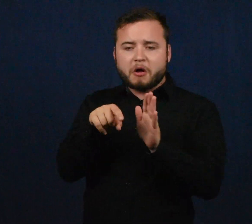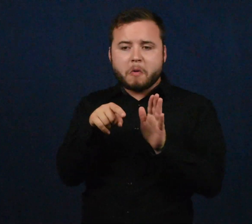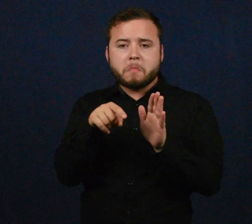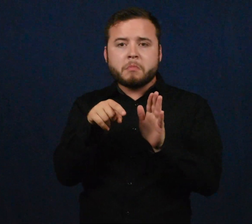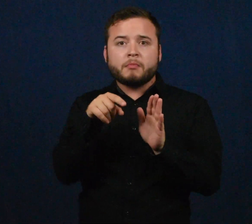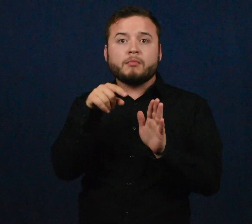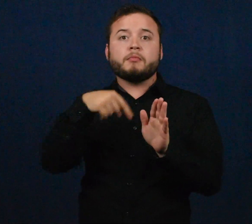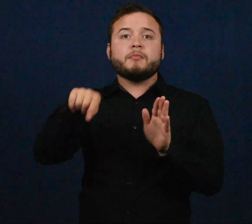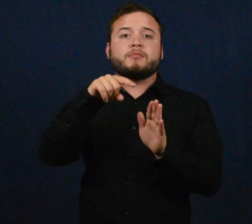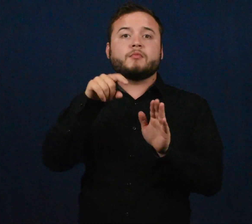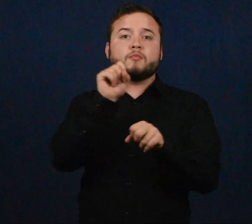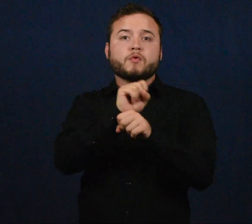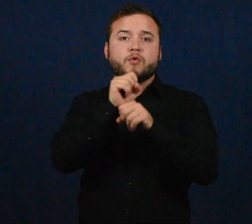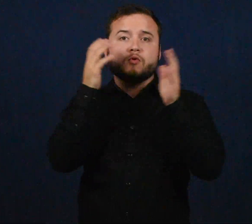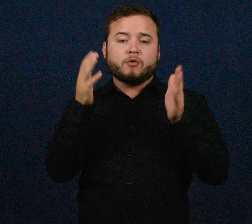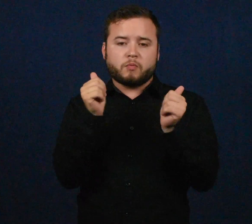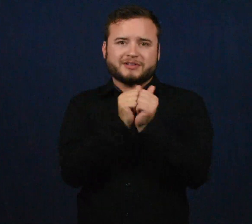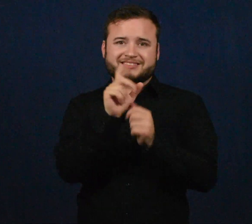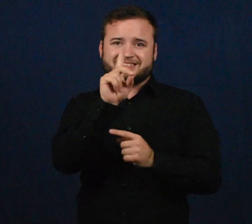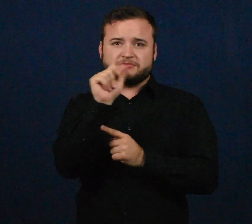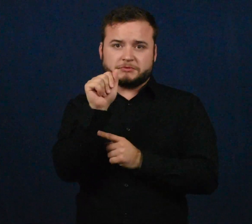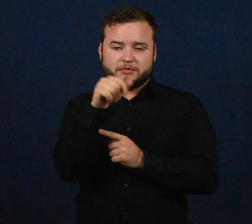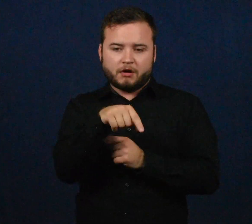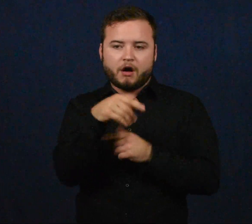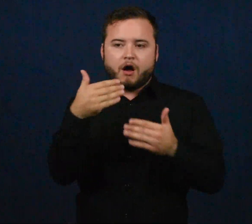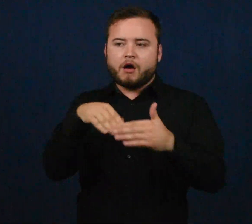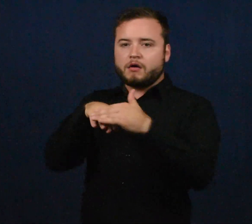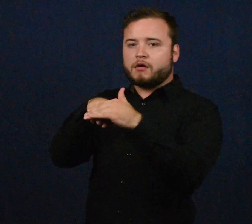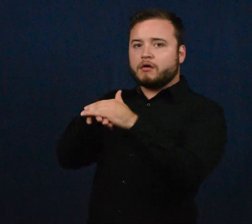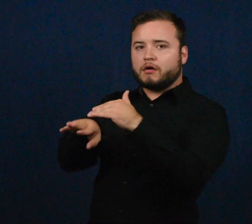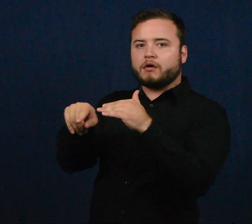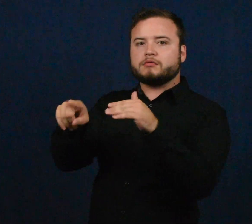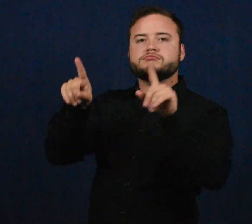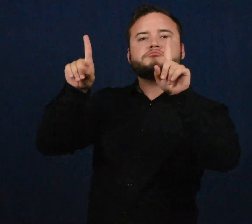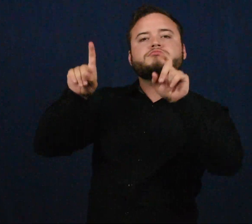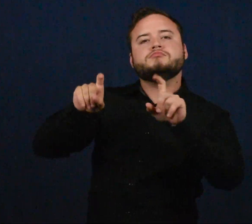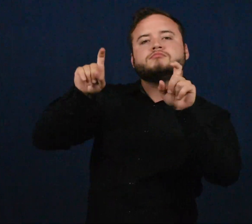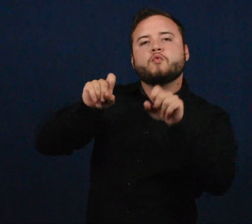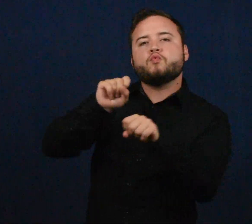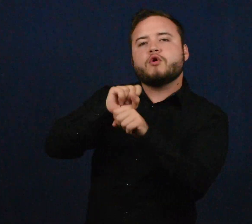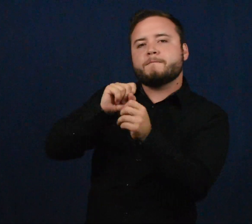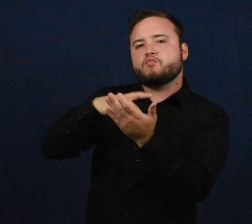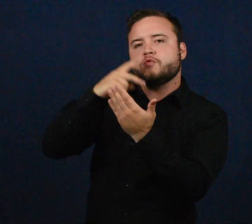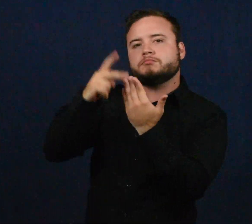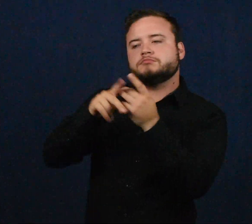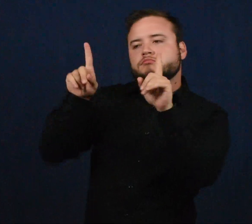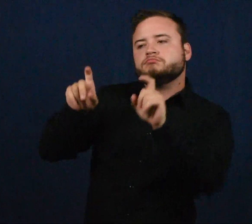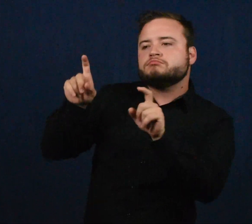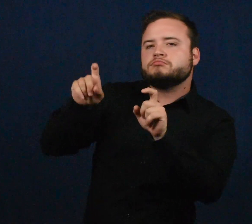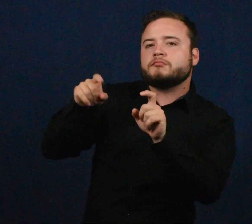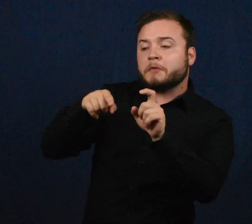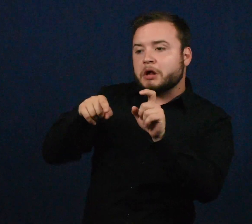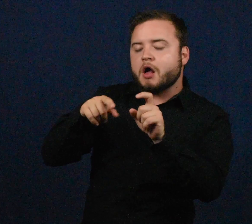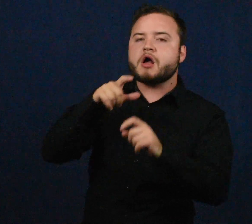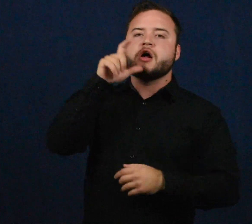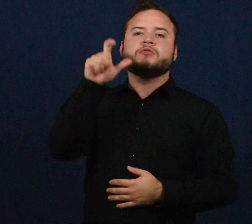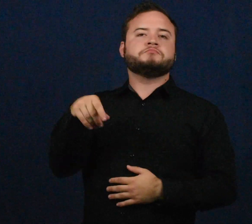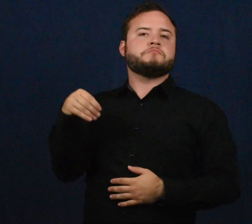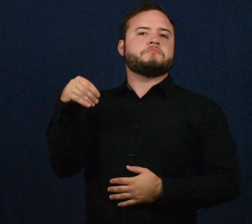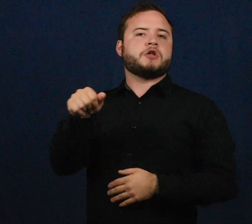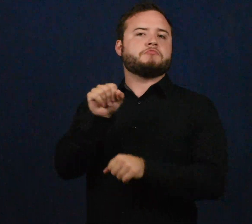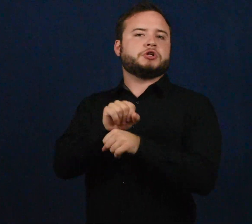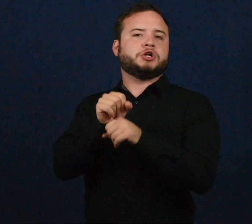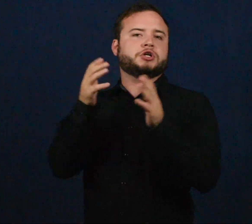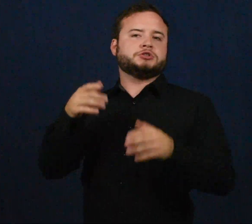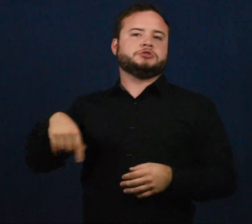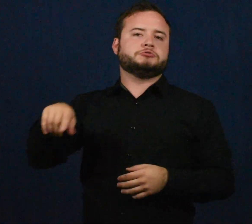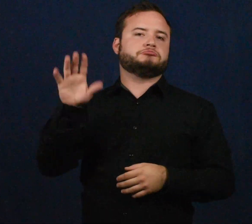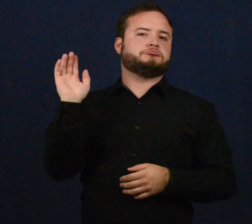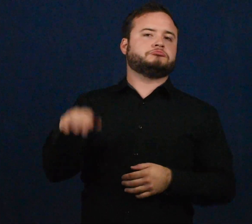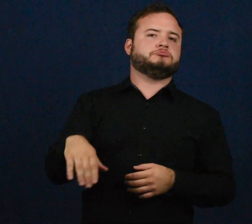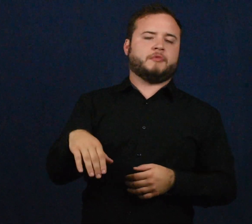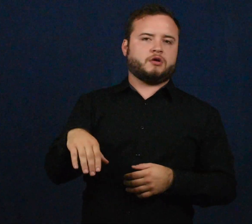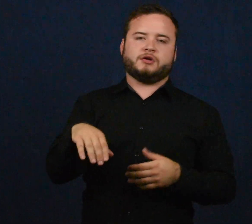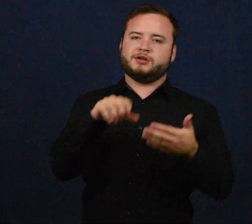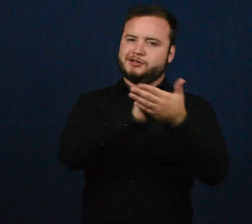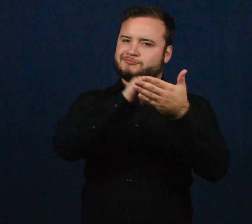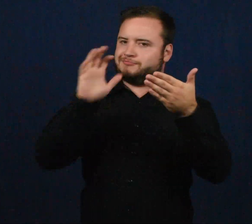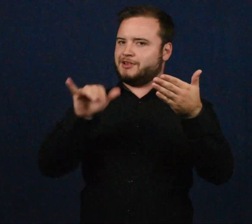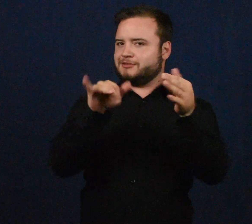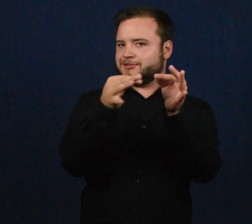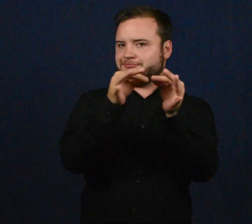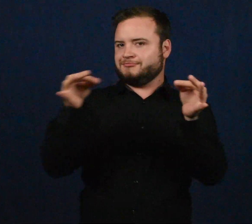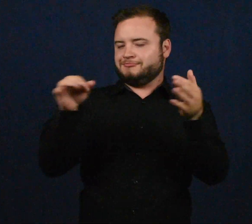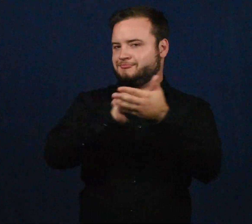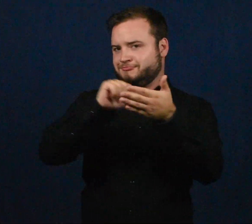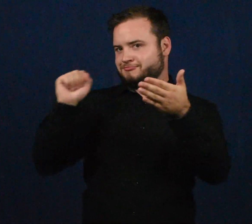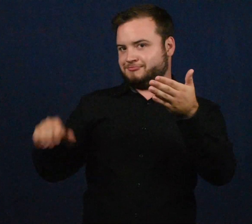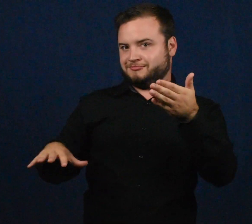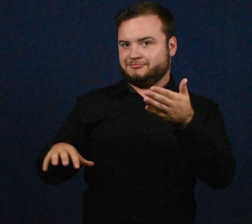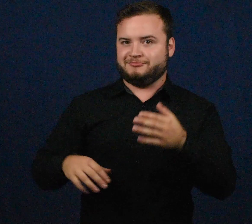to not pay employees with disabilities for trial work programs.